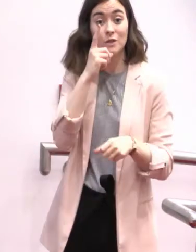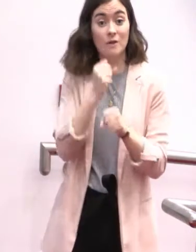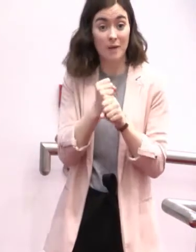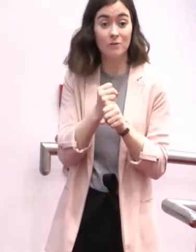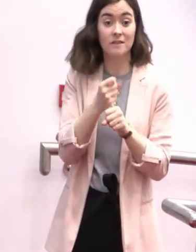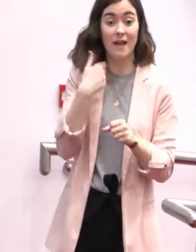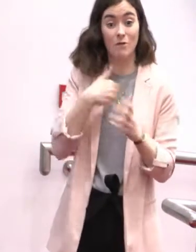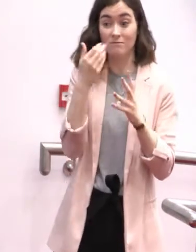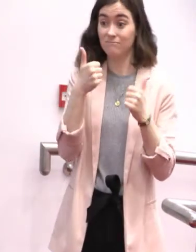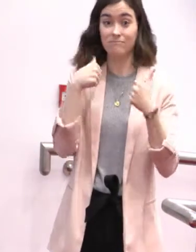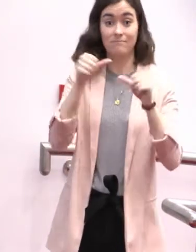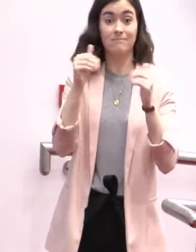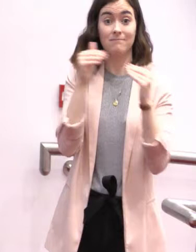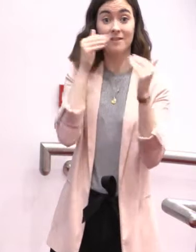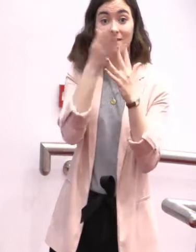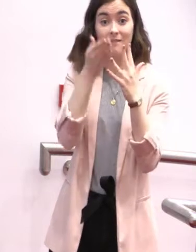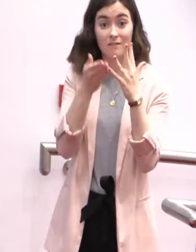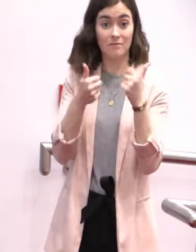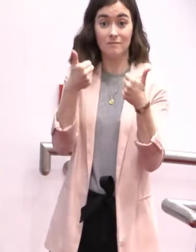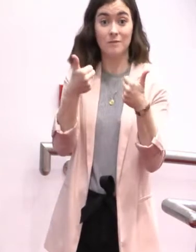physical criteria of becoming a foster parent.